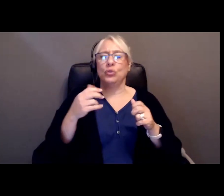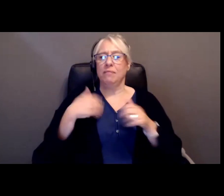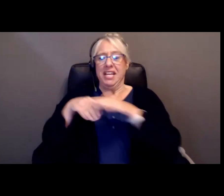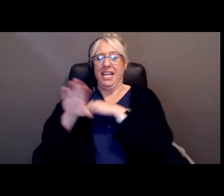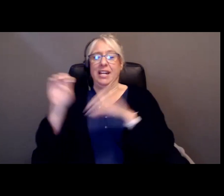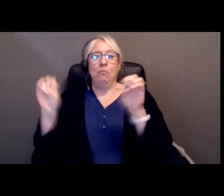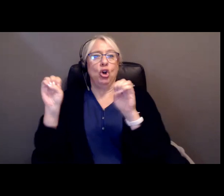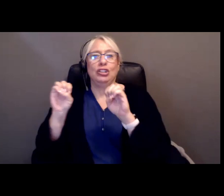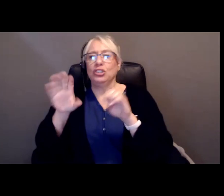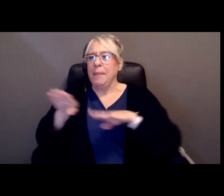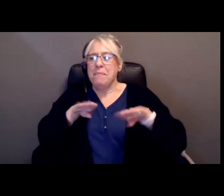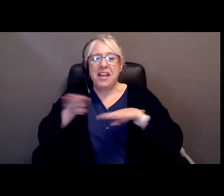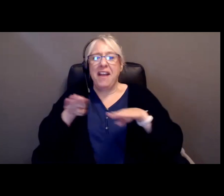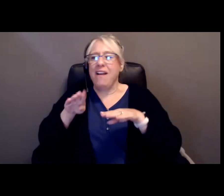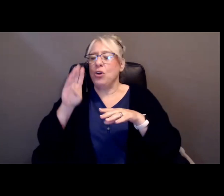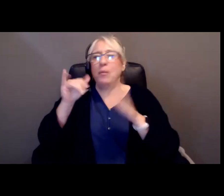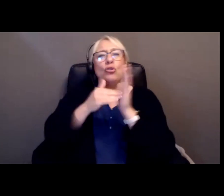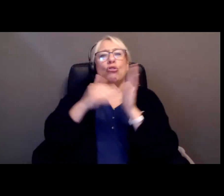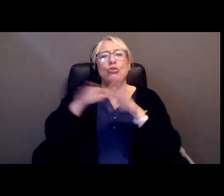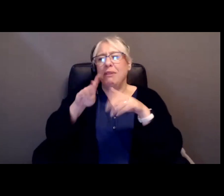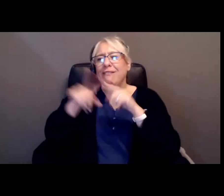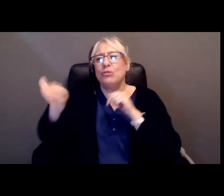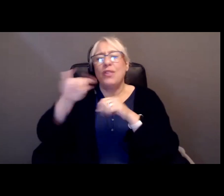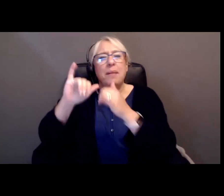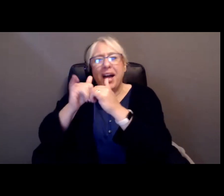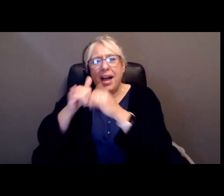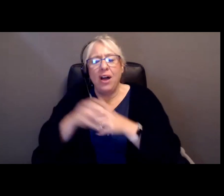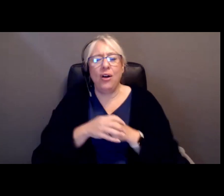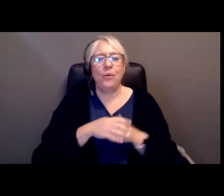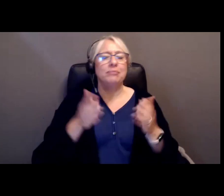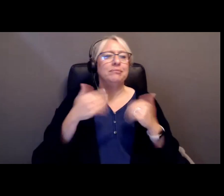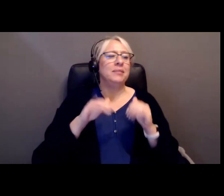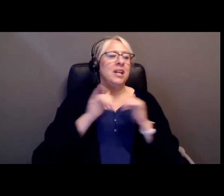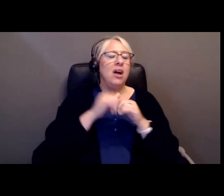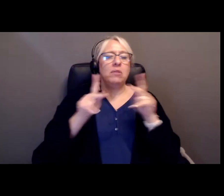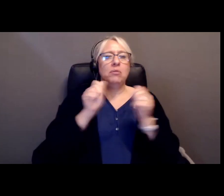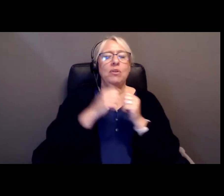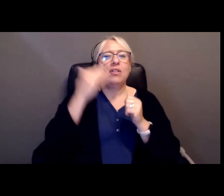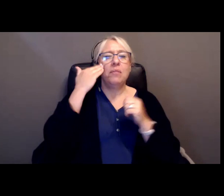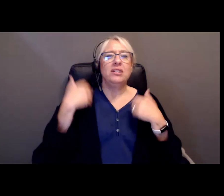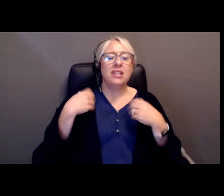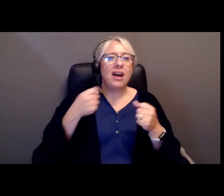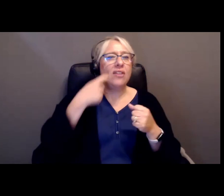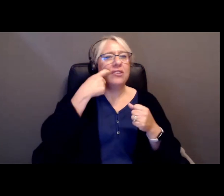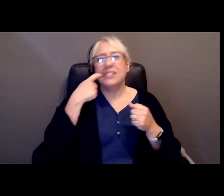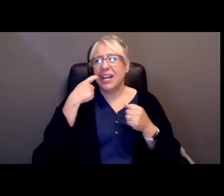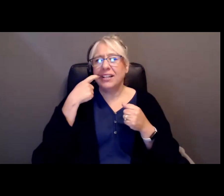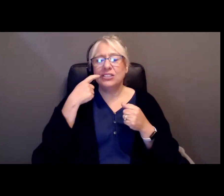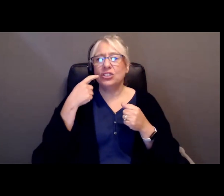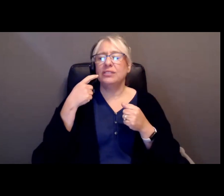physicians, how people with mental health issues perceive the influences that shorten our lives.